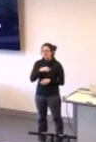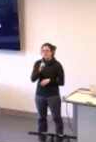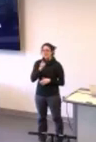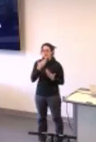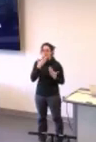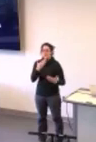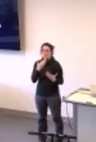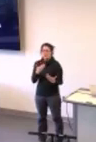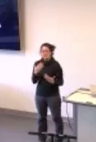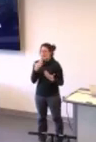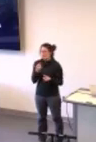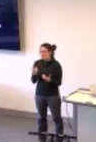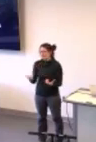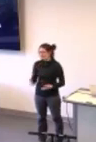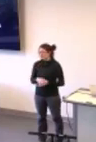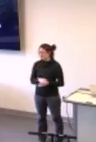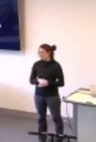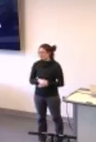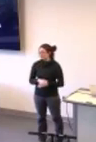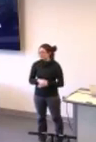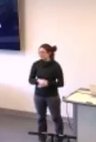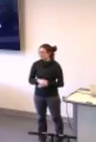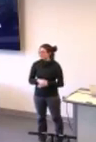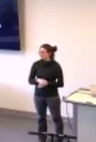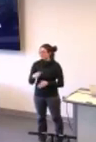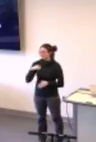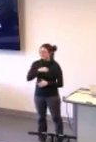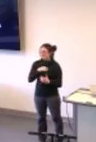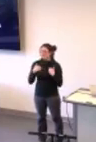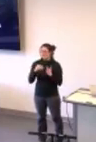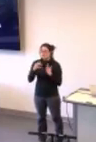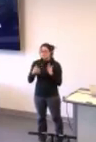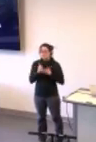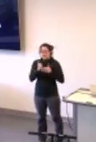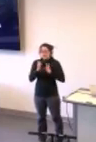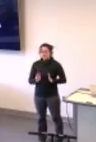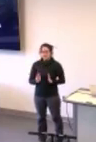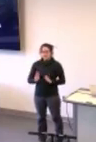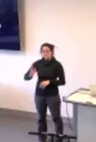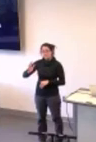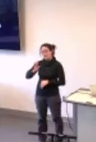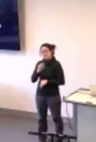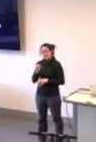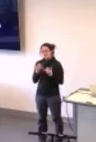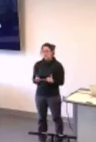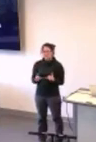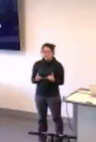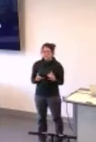Thank you so much. We have student helpers, past and present. Acknowledge yourselves too.